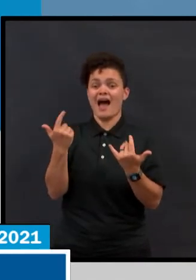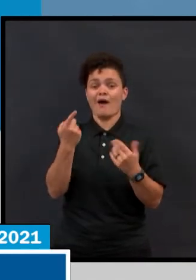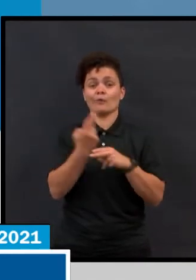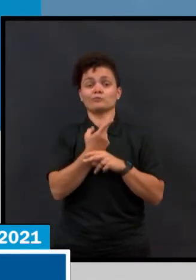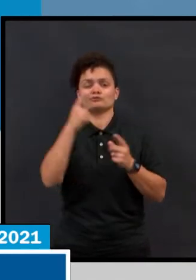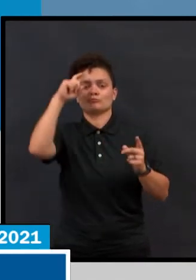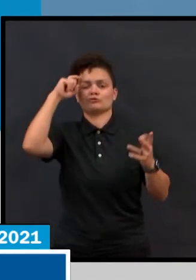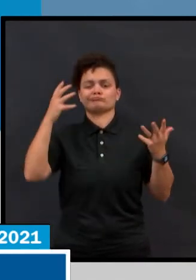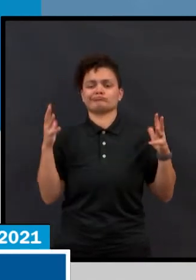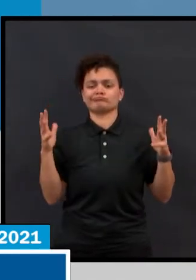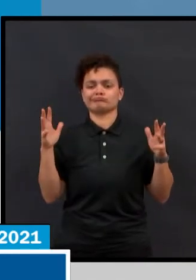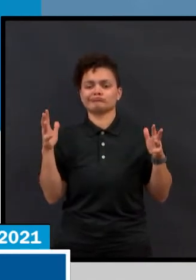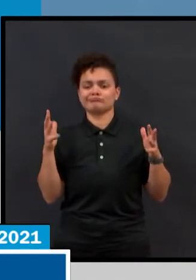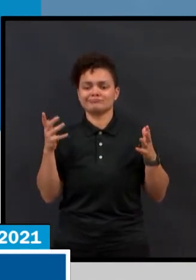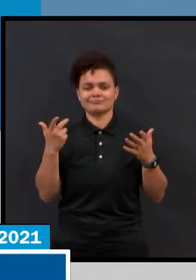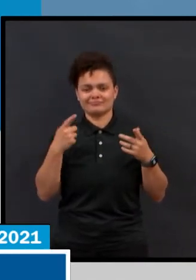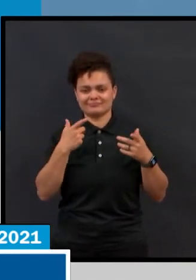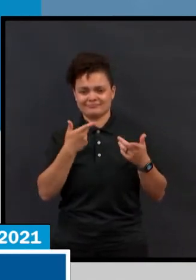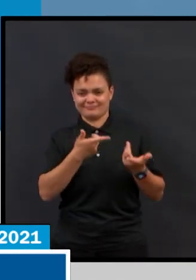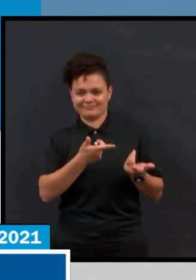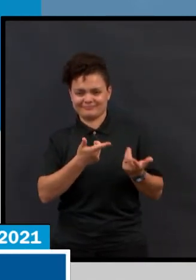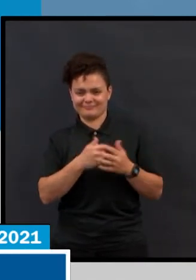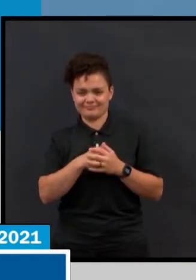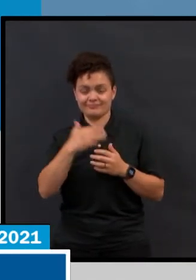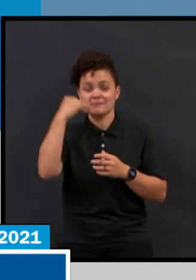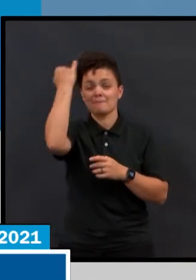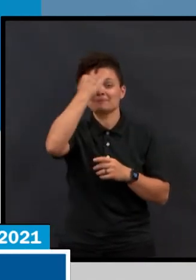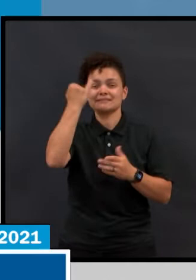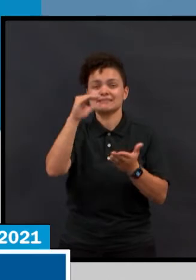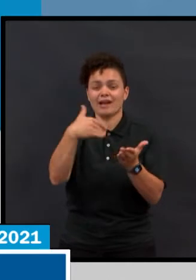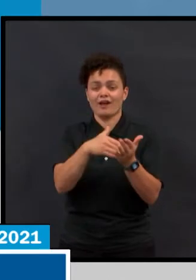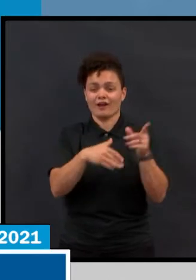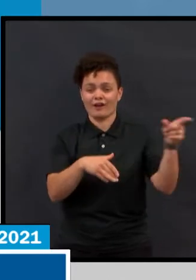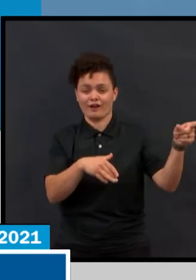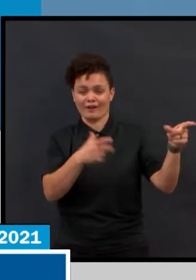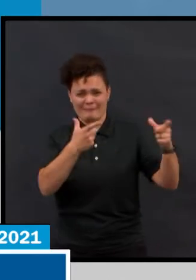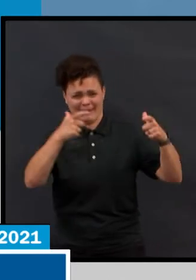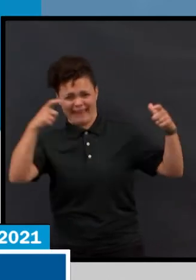have to cut off half the pepsi center so we we look forward to you all paying attention to that